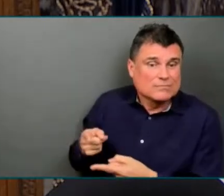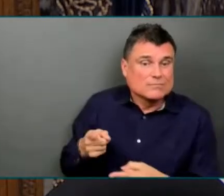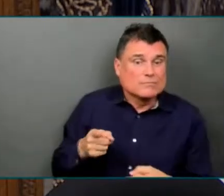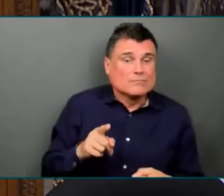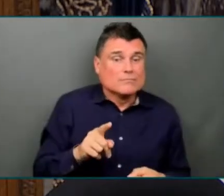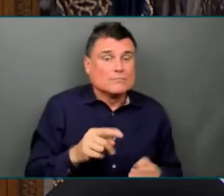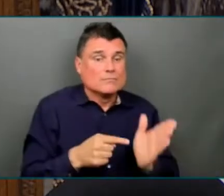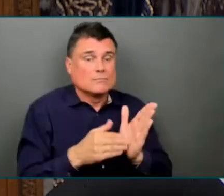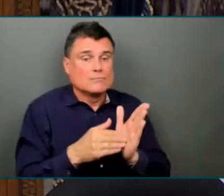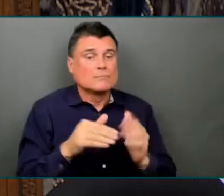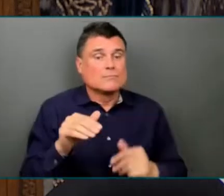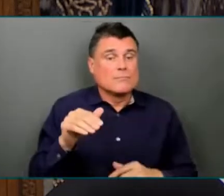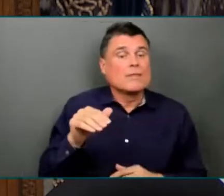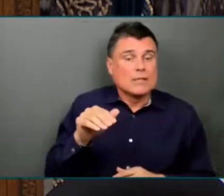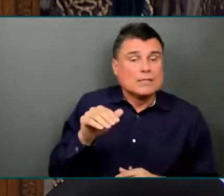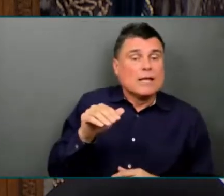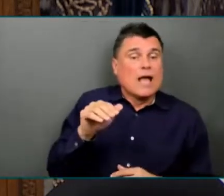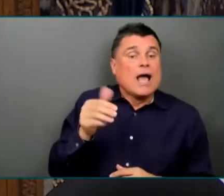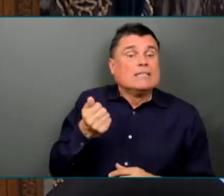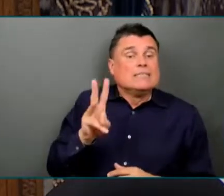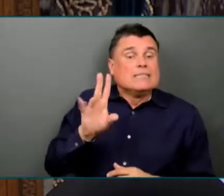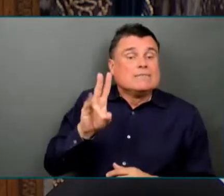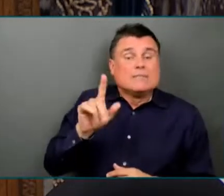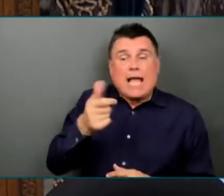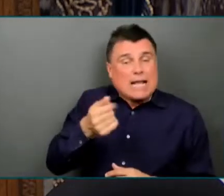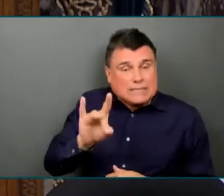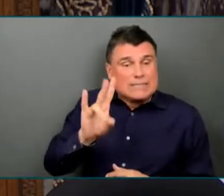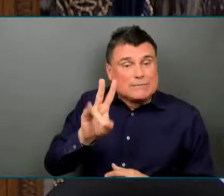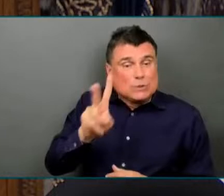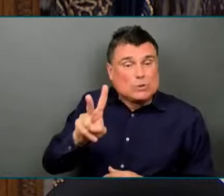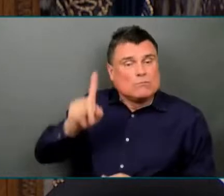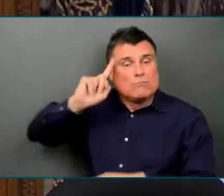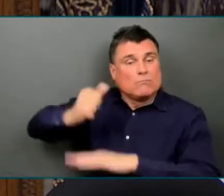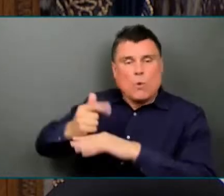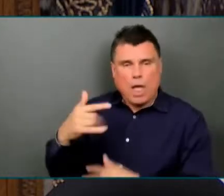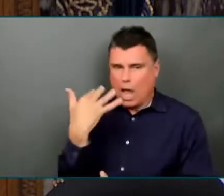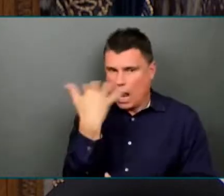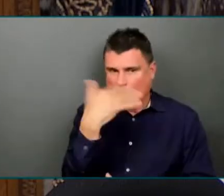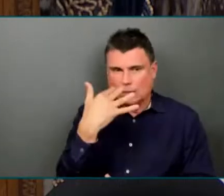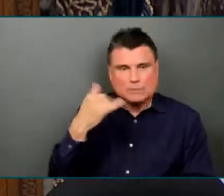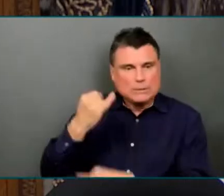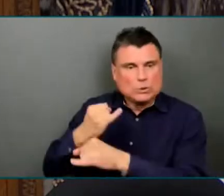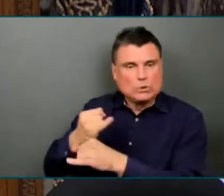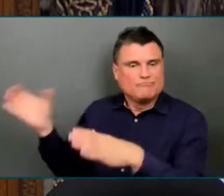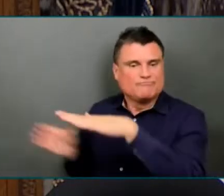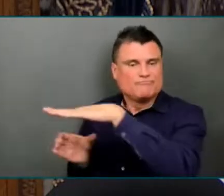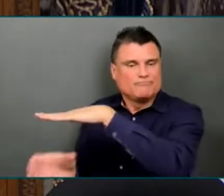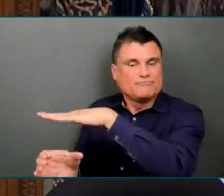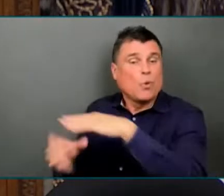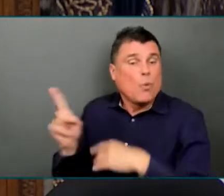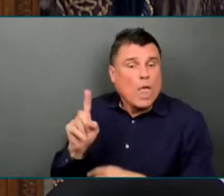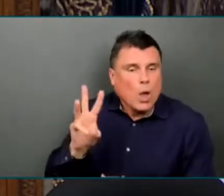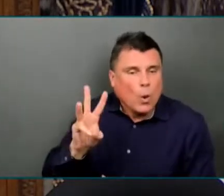which would later be renamed Woodlands School in 1950 and again to just Woodlands in 1974.